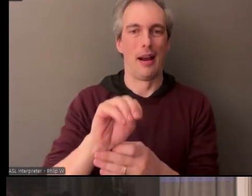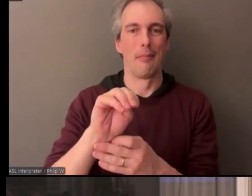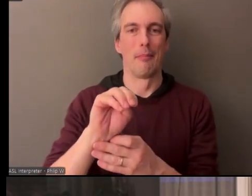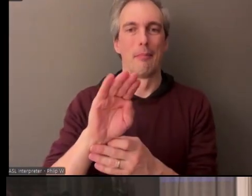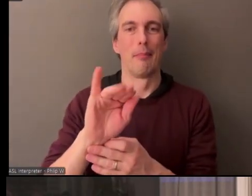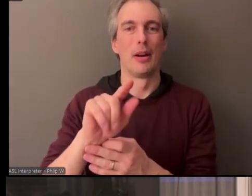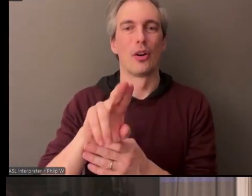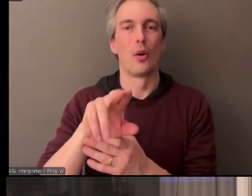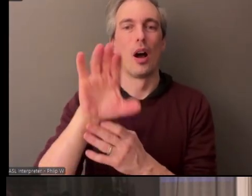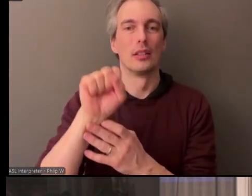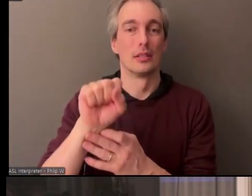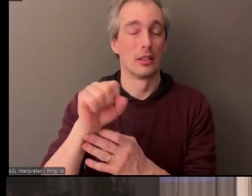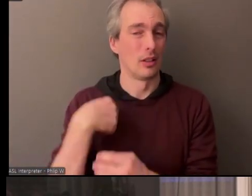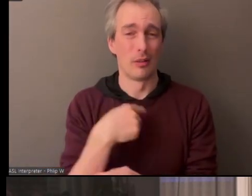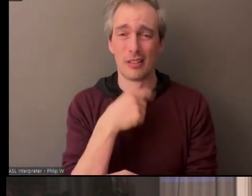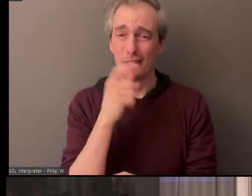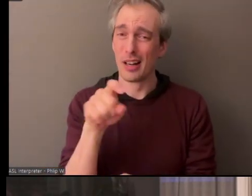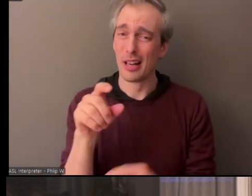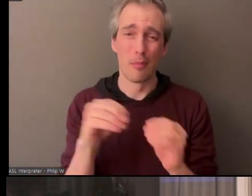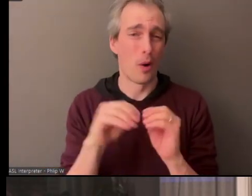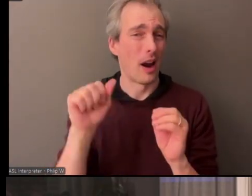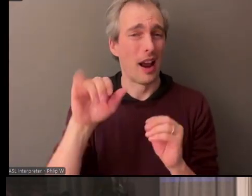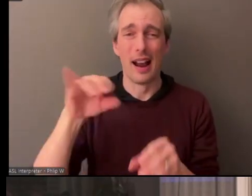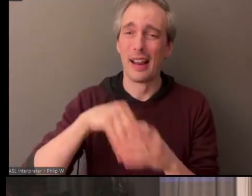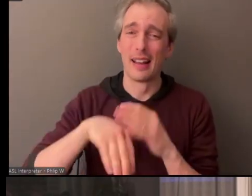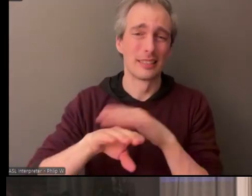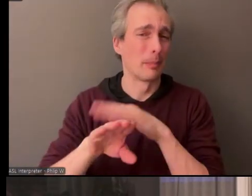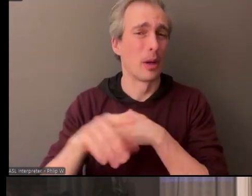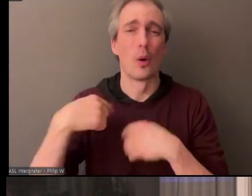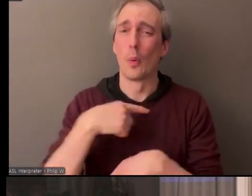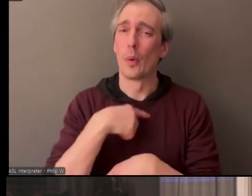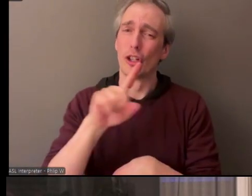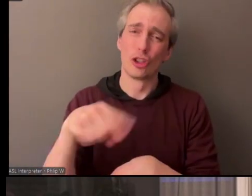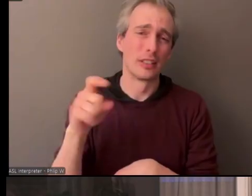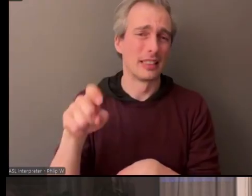The reason why... I love this analogy... The reason why acceptance criteria